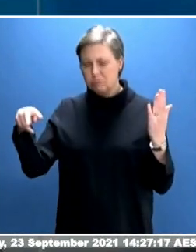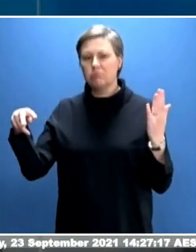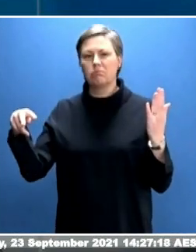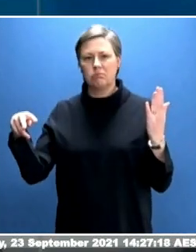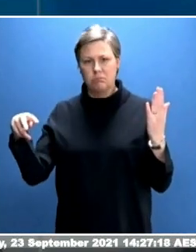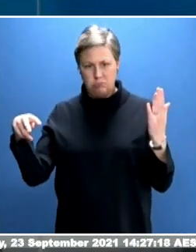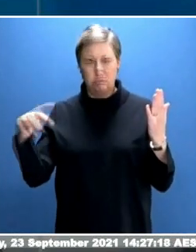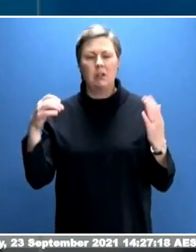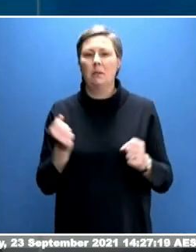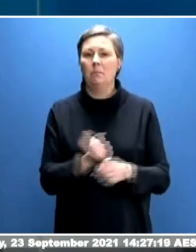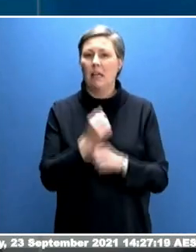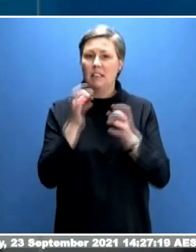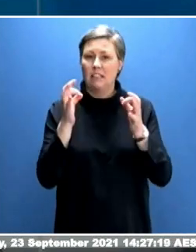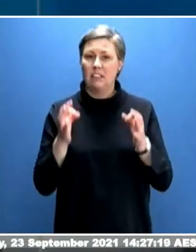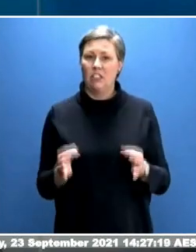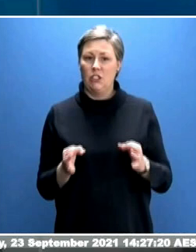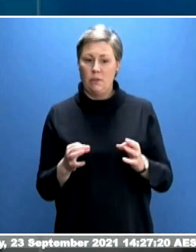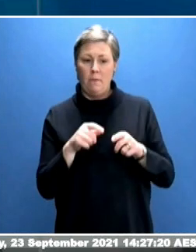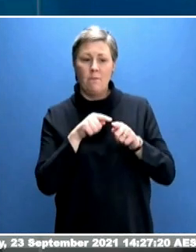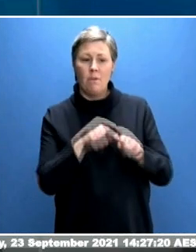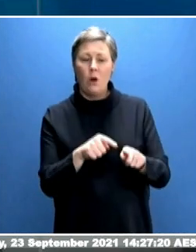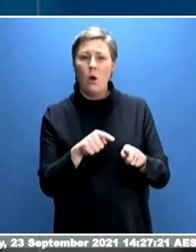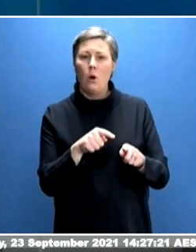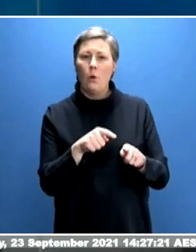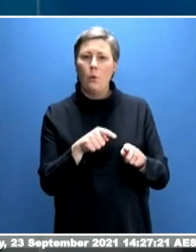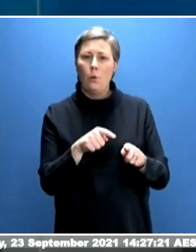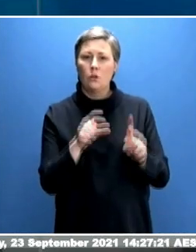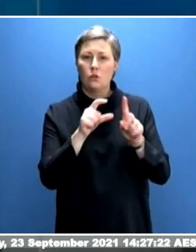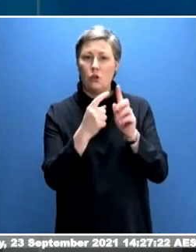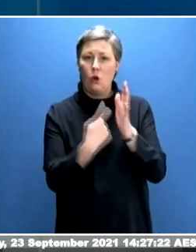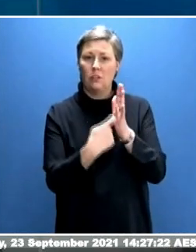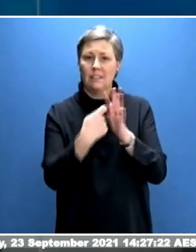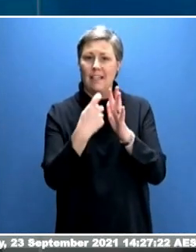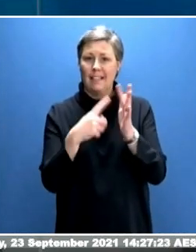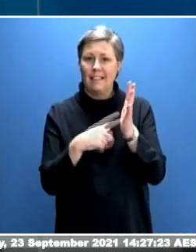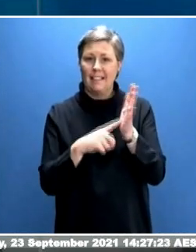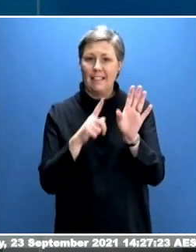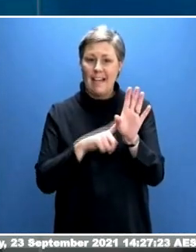the report of Dr Kelly, Kelly Thompson. Dr Thompson.